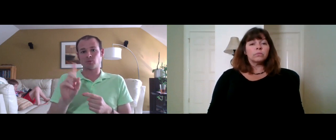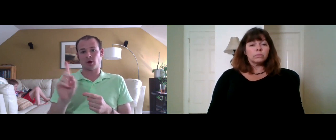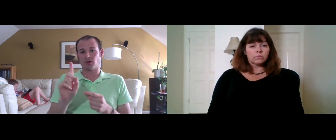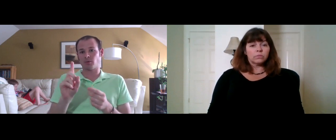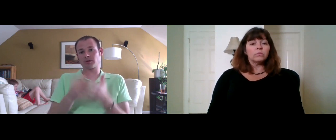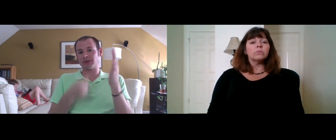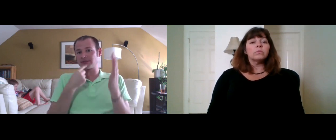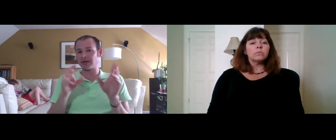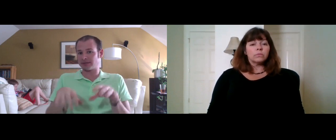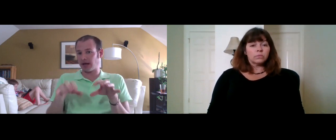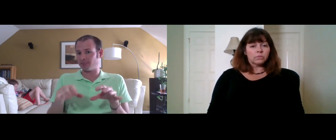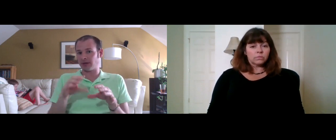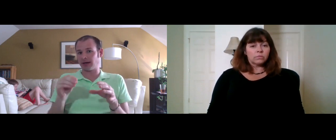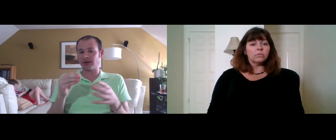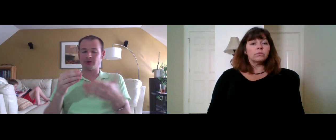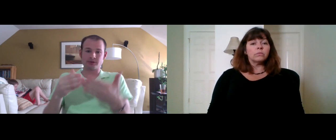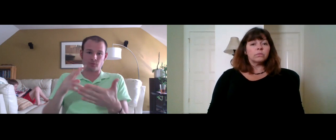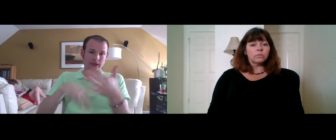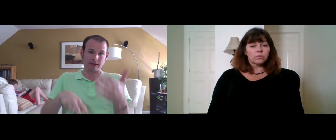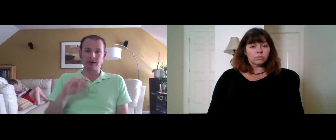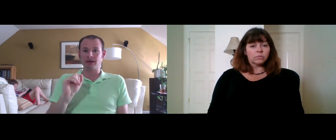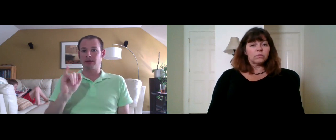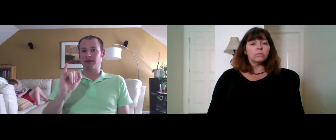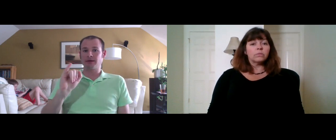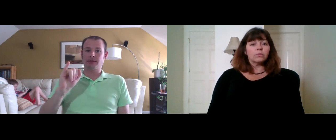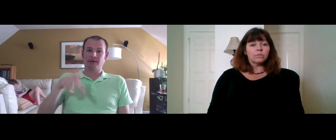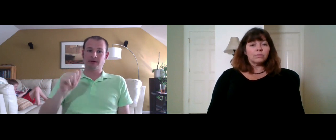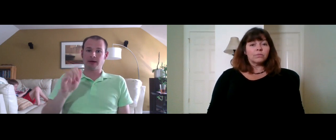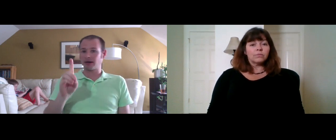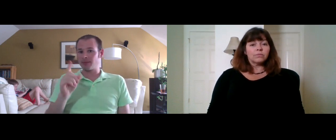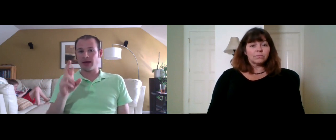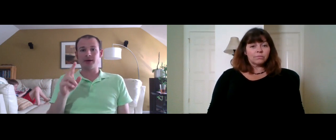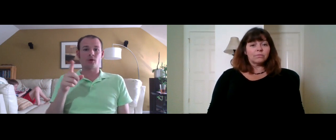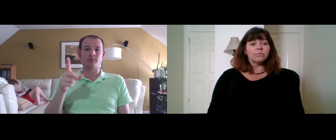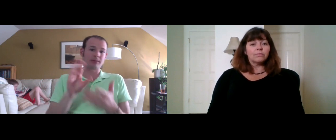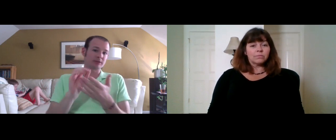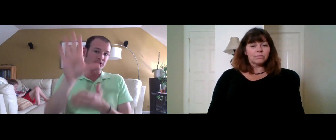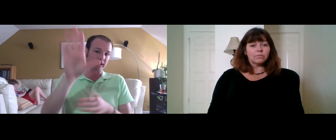with the type and I can just read on an iPad or maybe projected